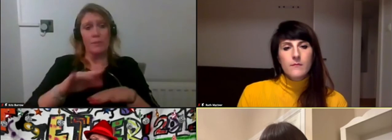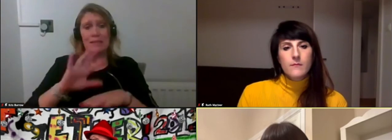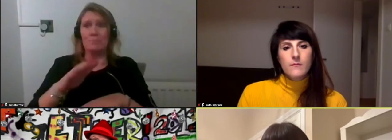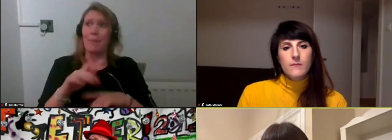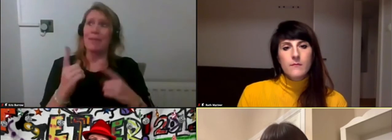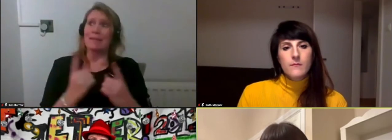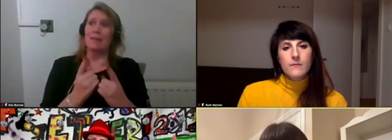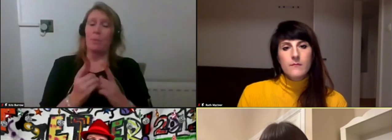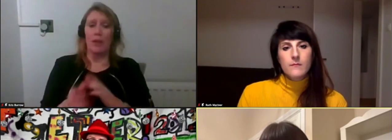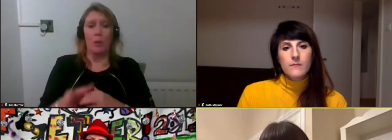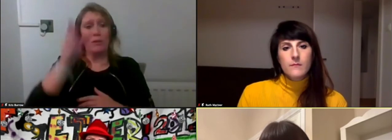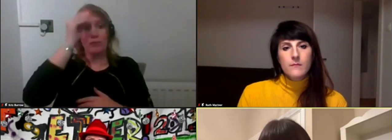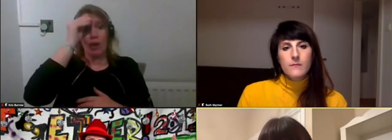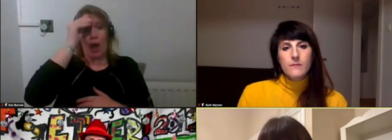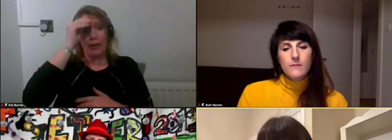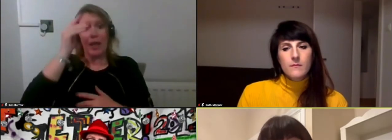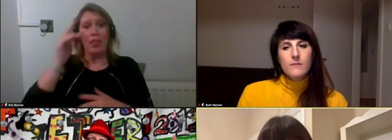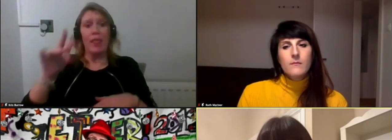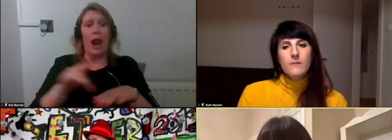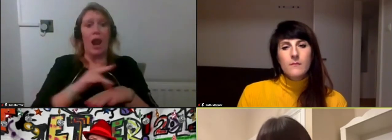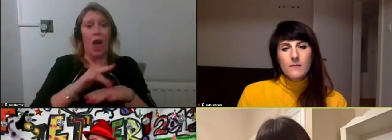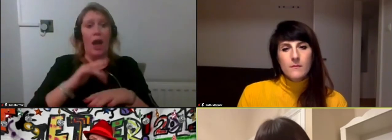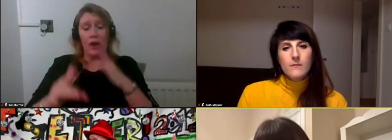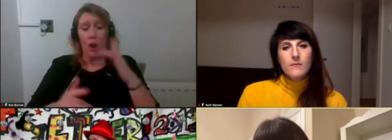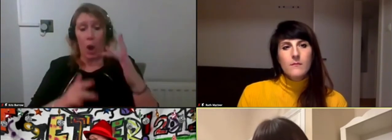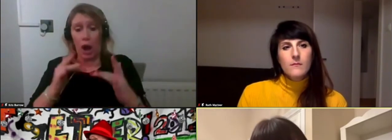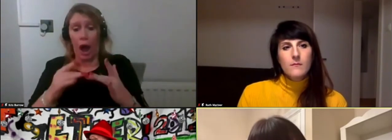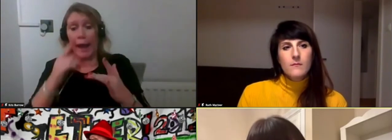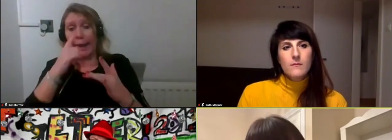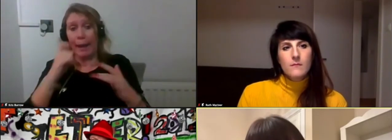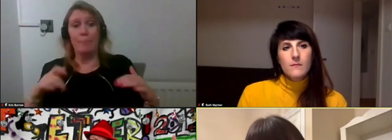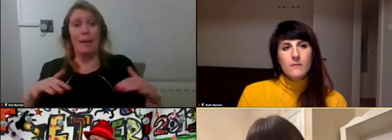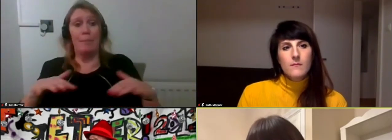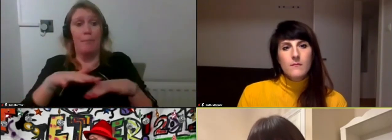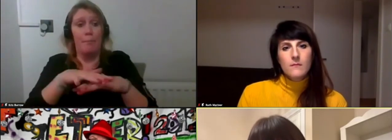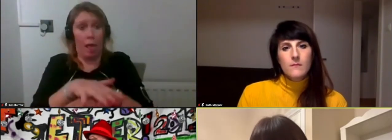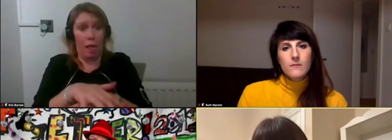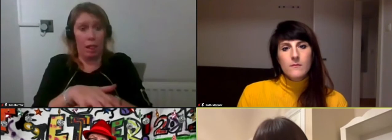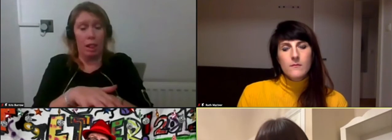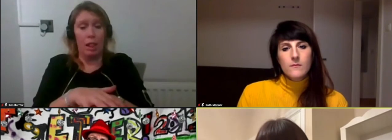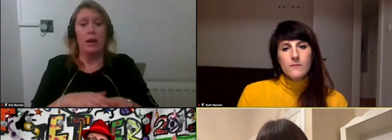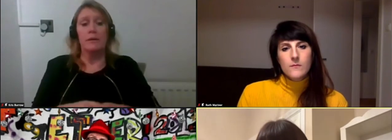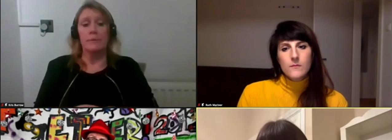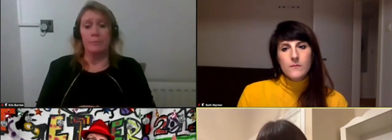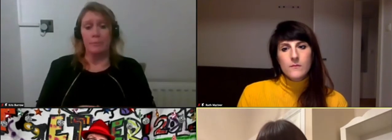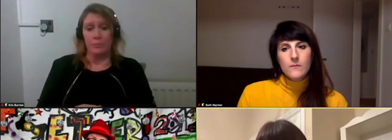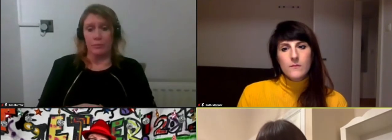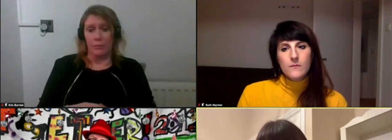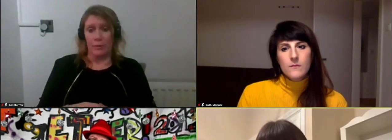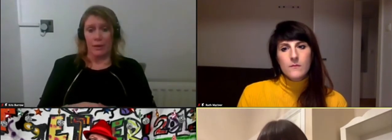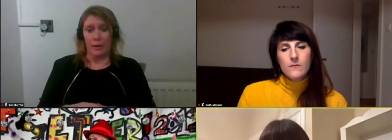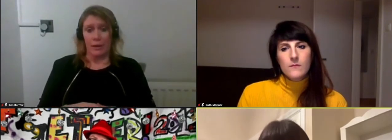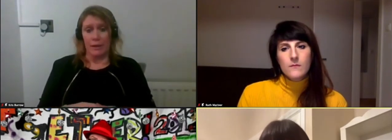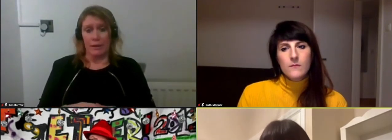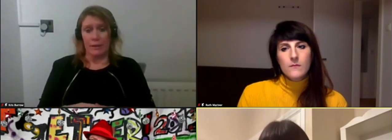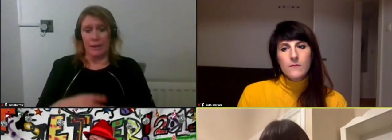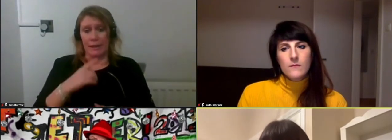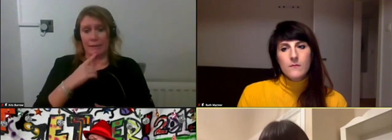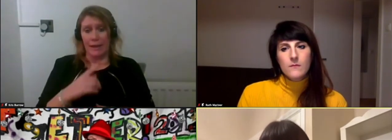live and online can be blurred. I'm less in dim dated by the genre or the blurring of these, than understanding the protocols